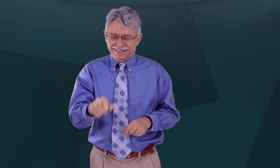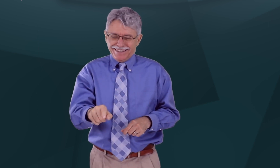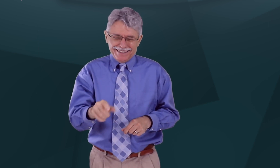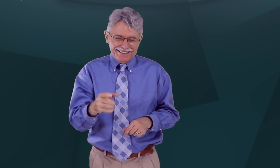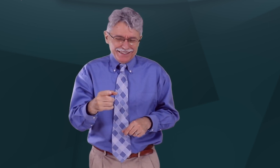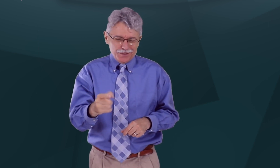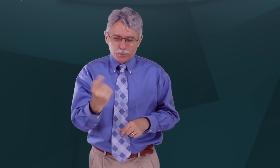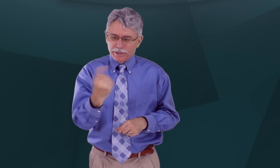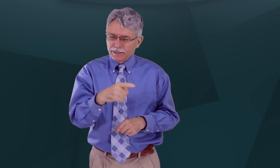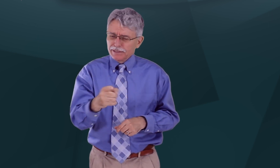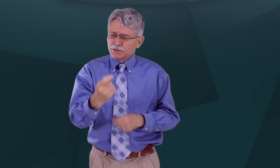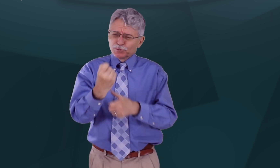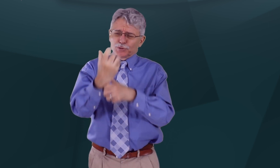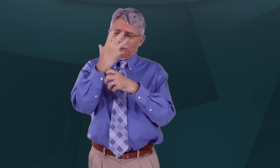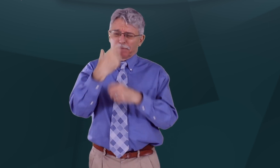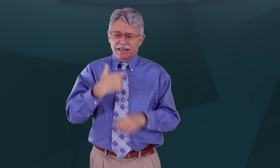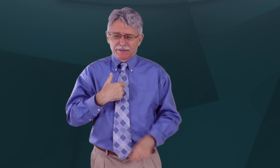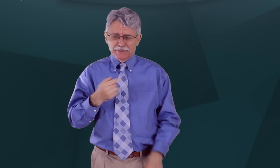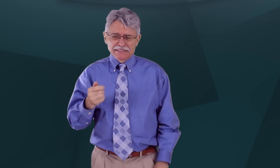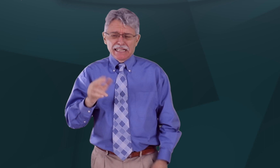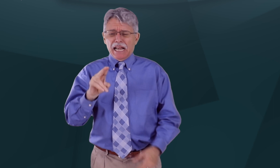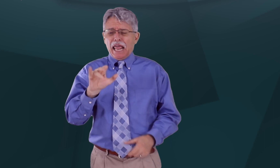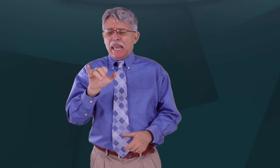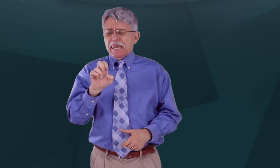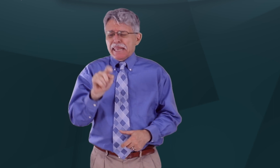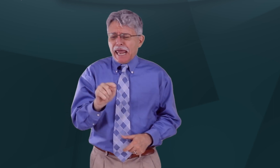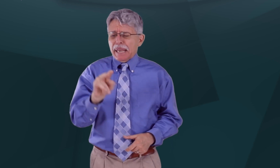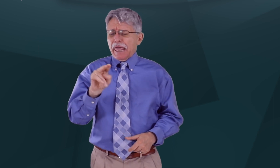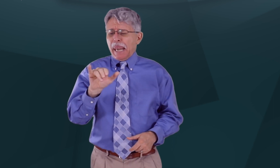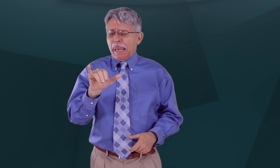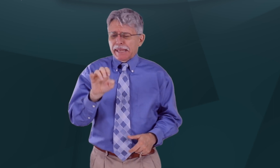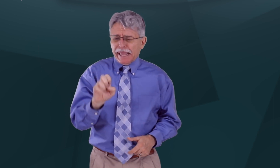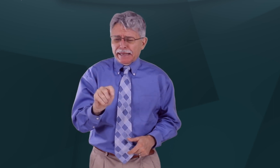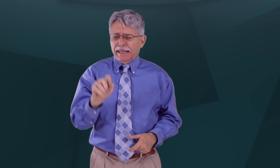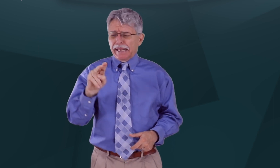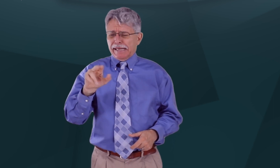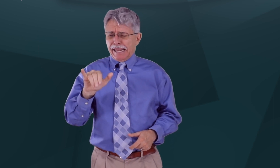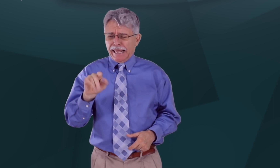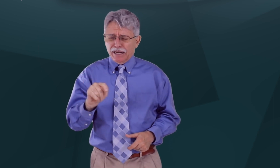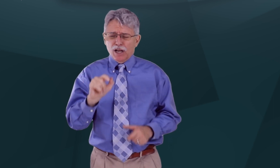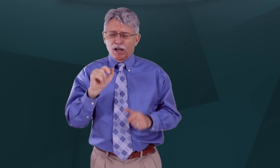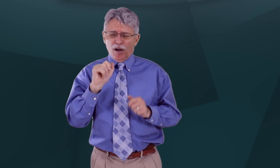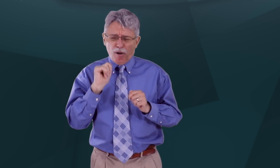And sort of the first word I knew was 'nyet'. One day she just fussed at me, saying "Nyet, nyet, nyet.